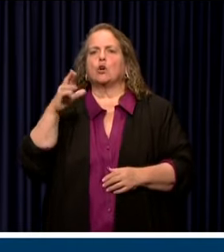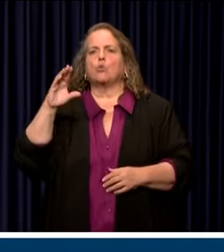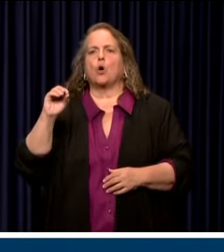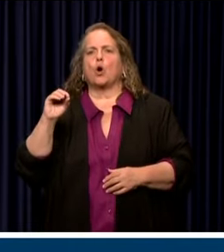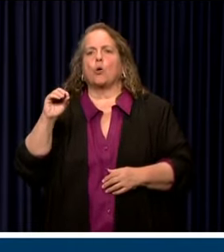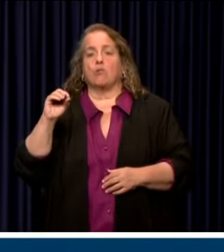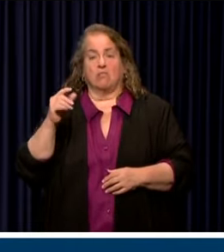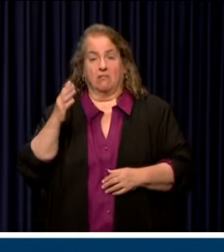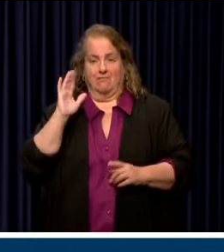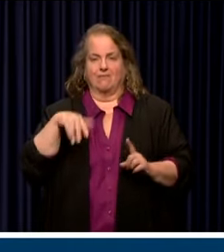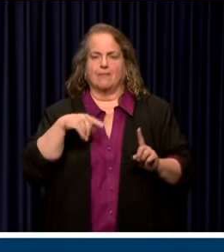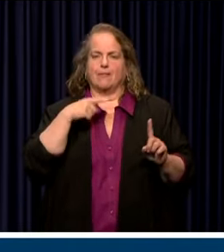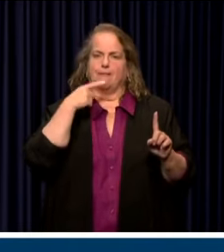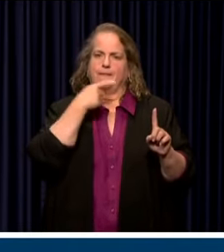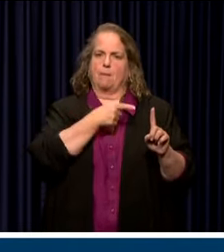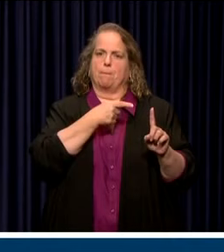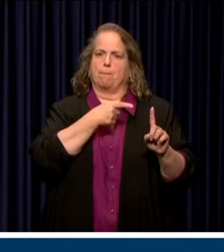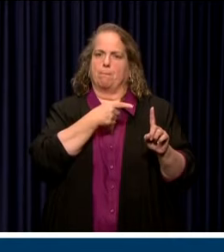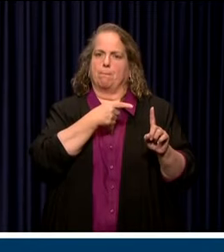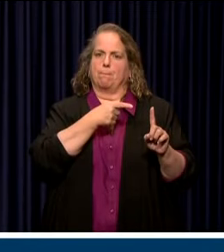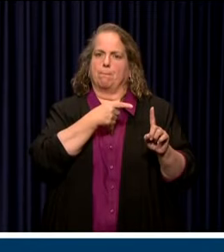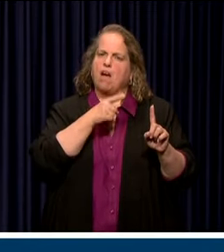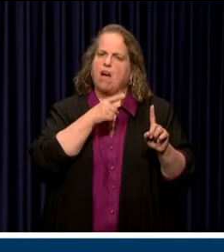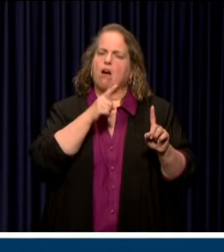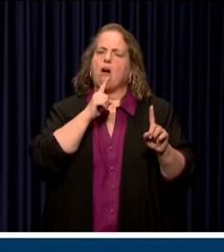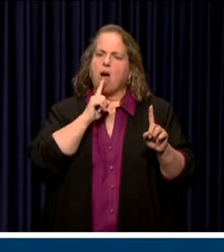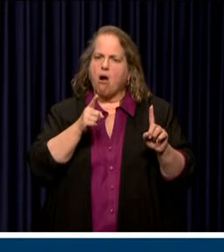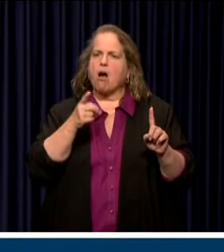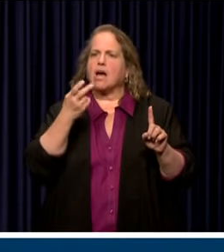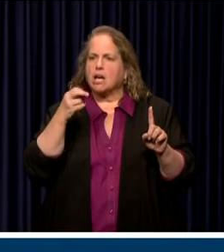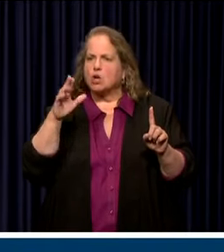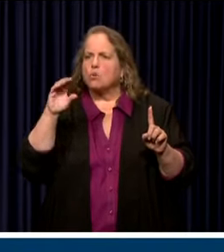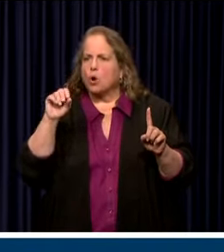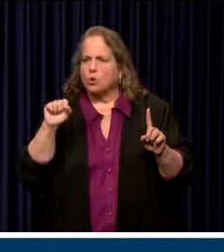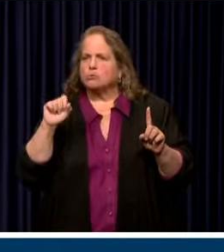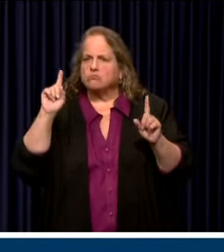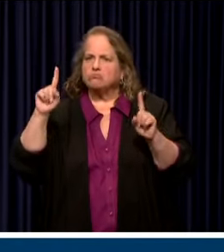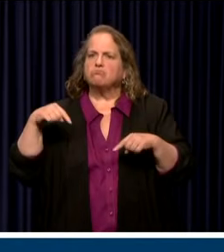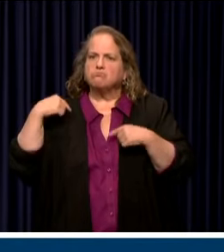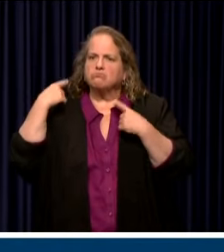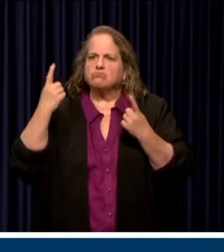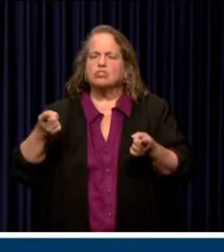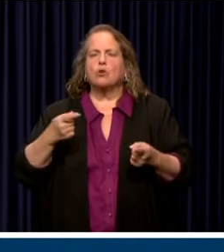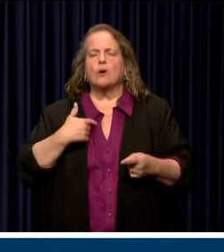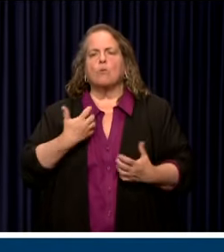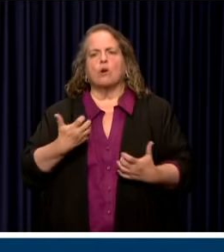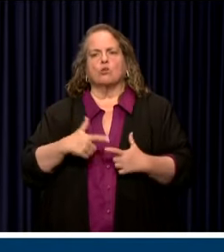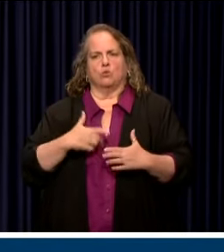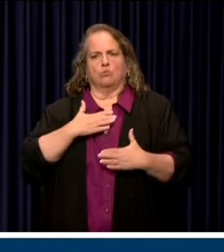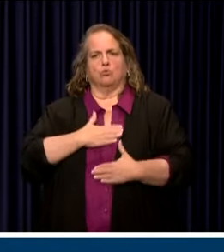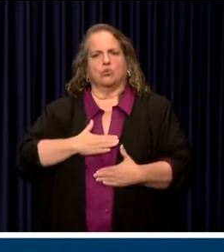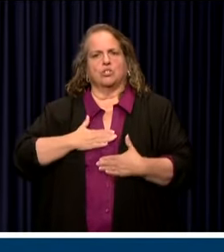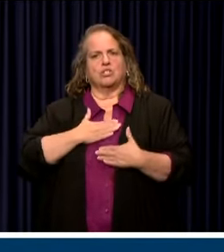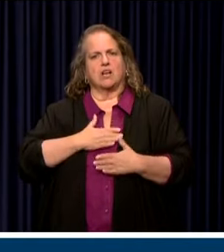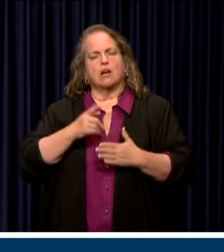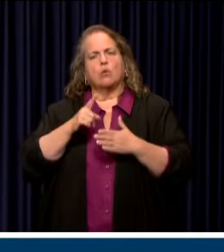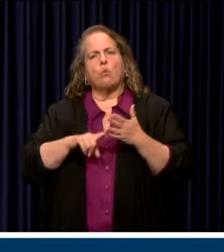ONE OF THESE FACILITIES, WHETHER YOU HAVE A PARENT OR GRANDPARENT THERE, DO THIS REGULARLY.